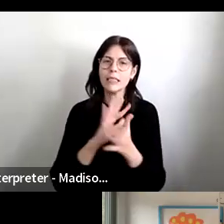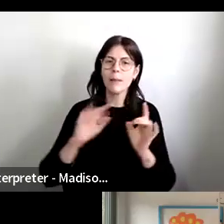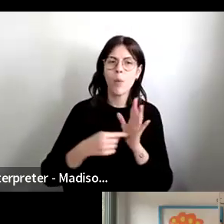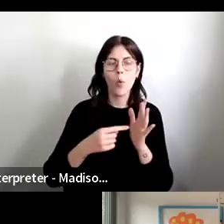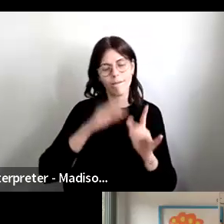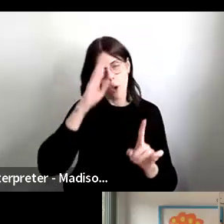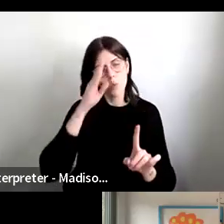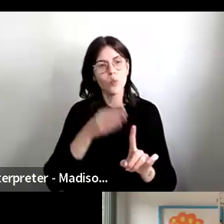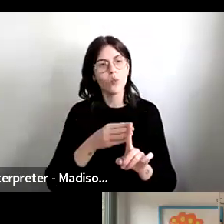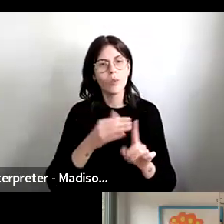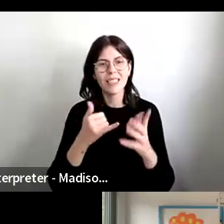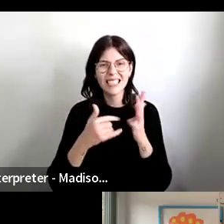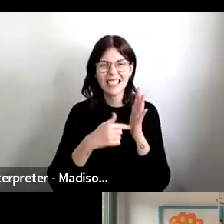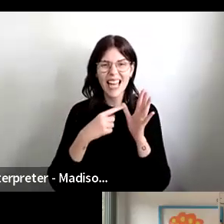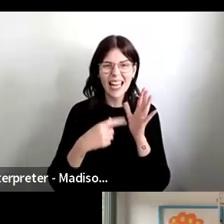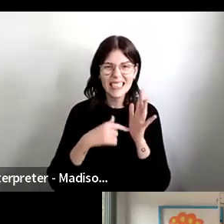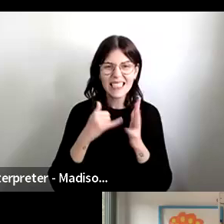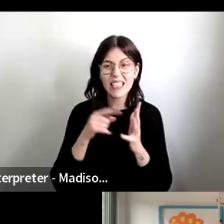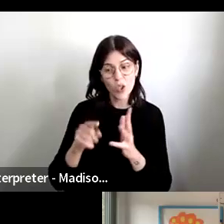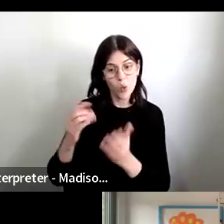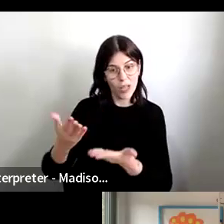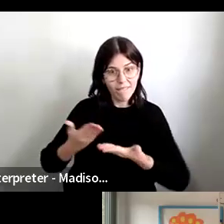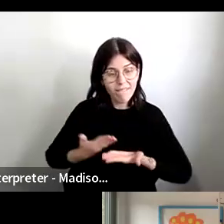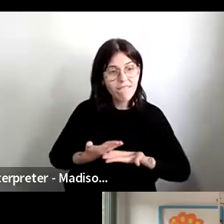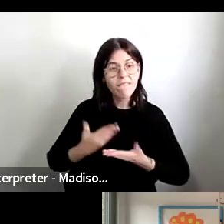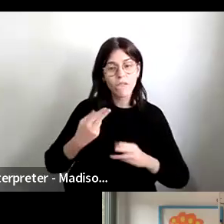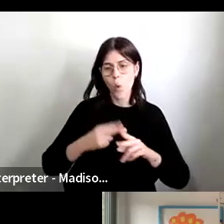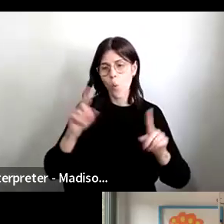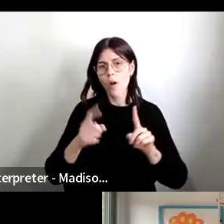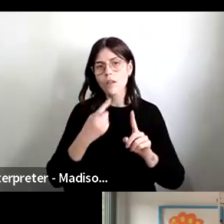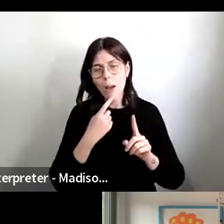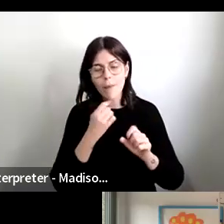The stats and stuff you give us, what genres of art forms and so on,